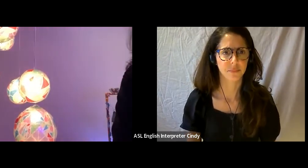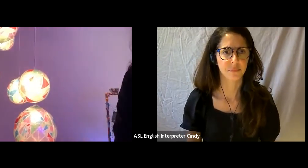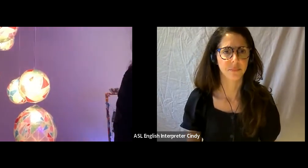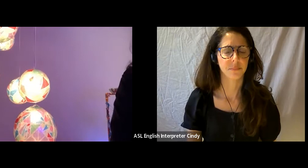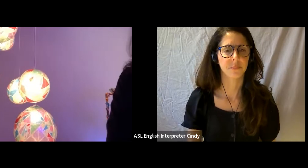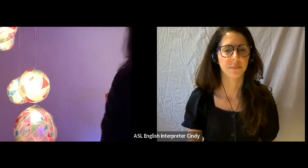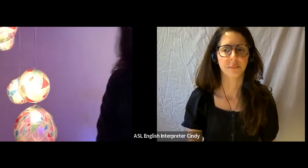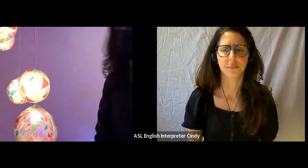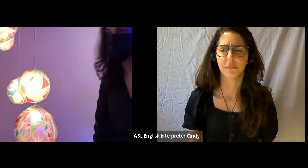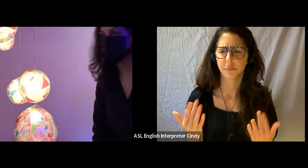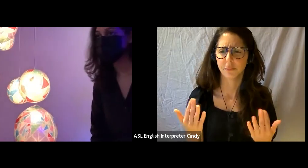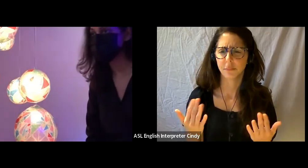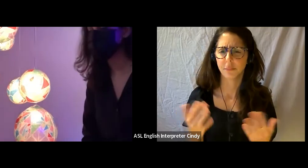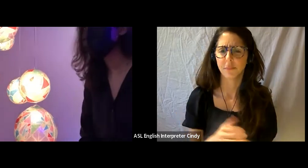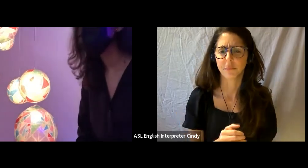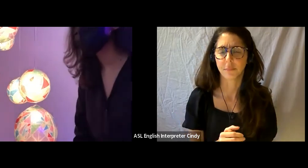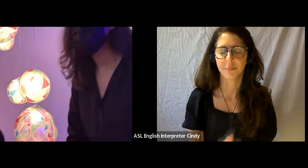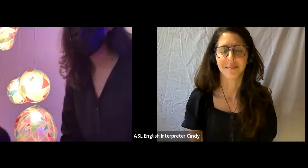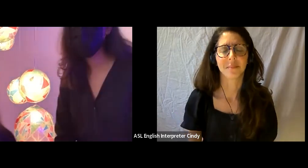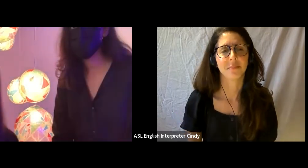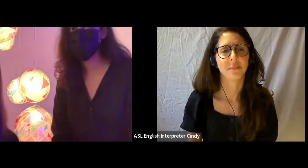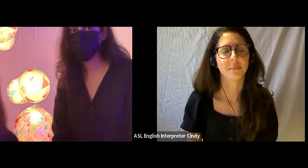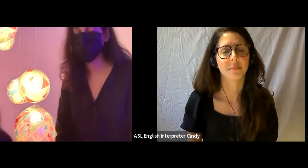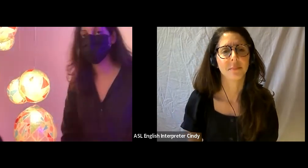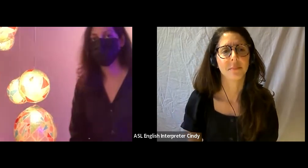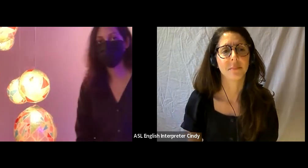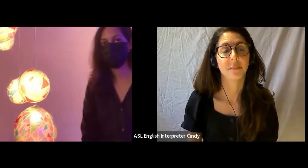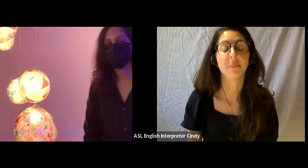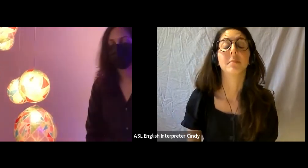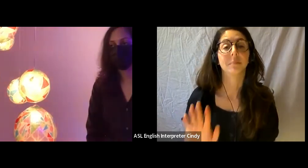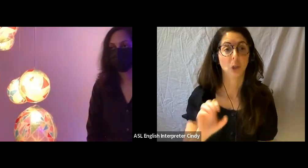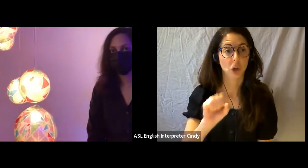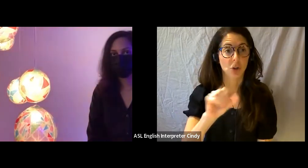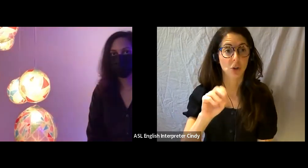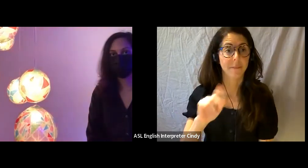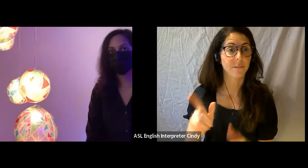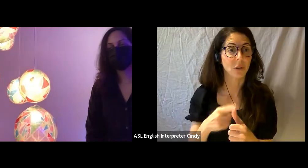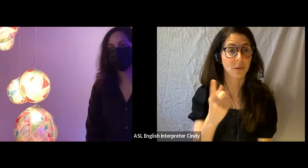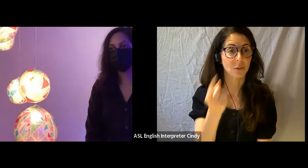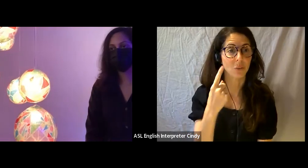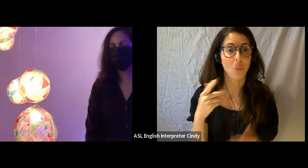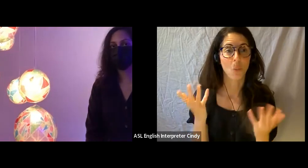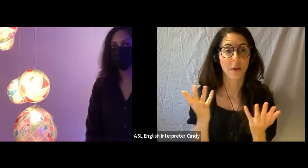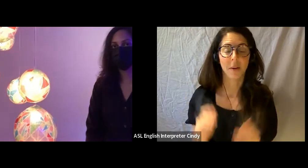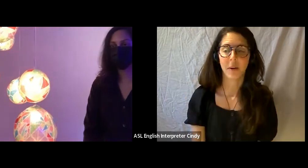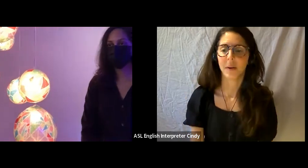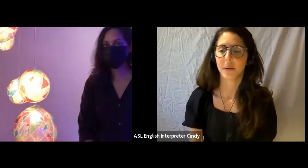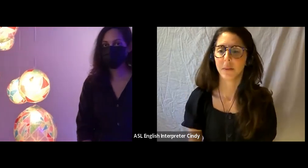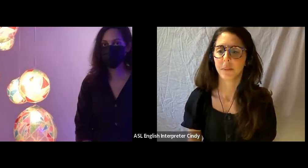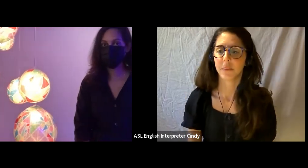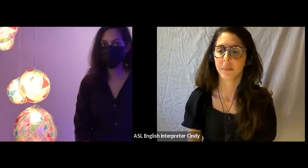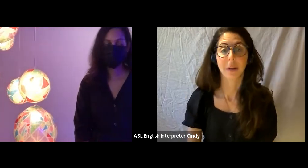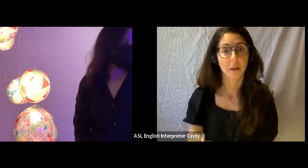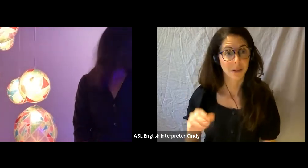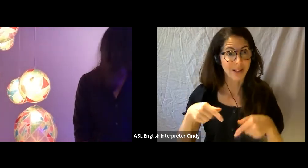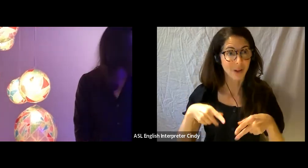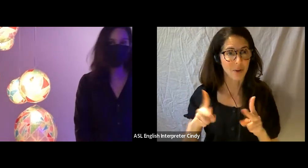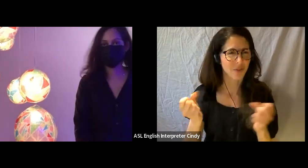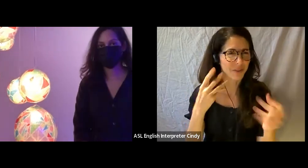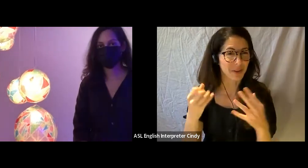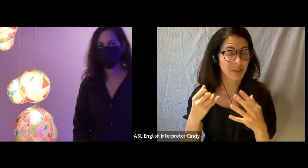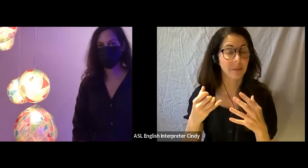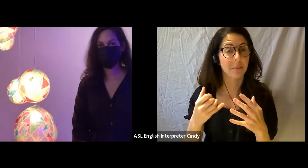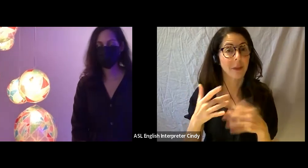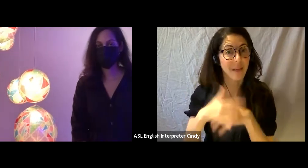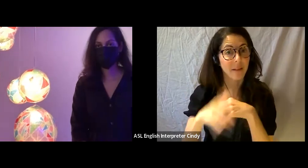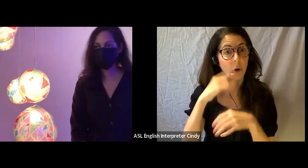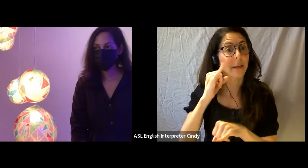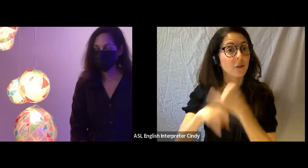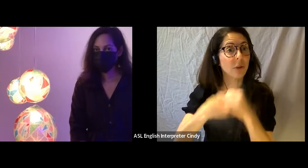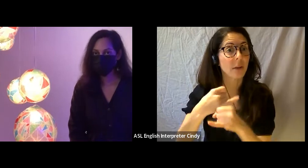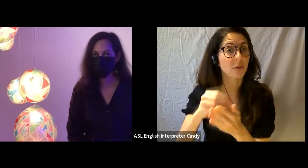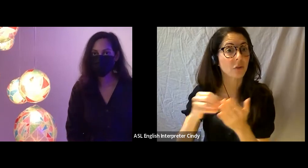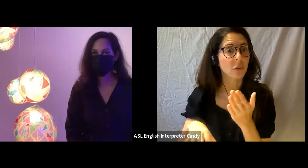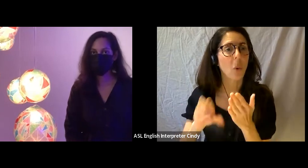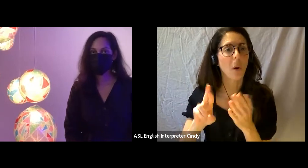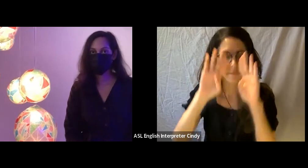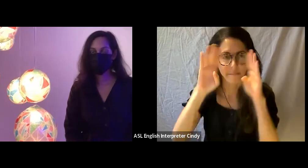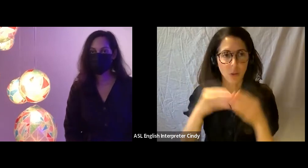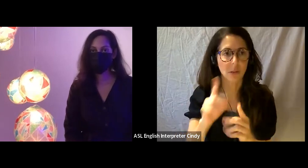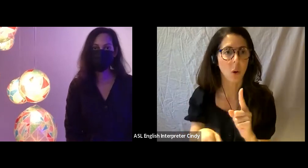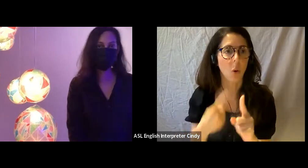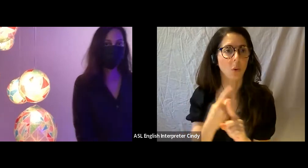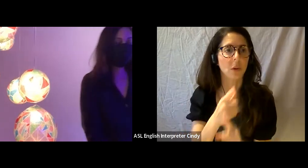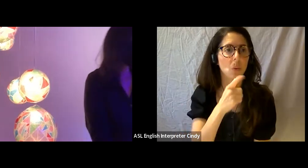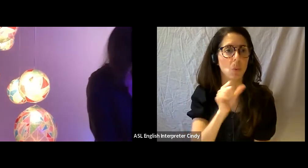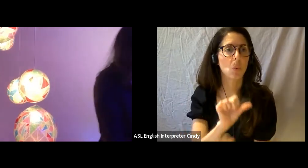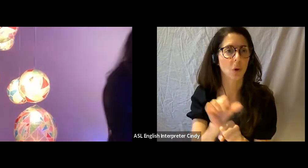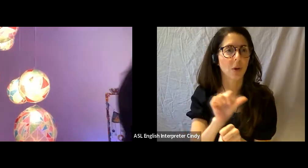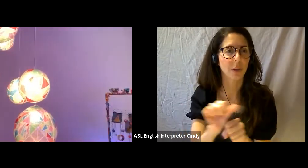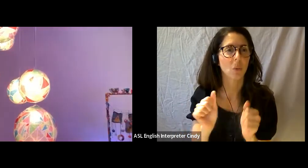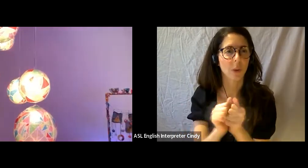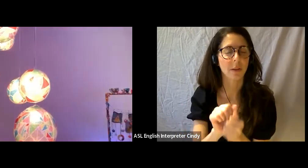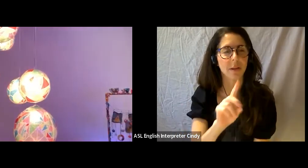So the first question that we got was: Is this opportunity open to international applicants or are you focusing on folks who are working with disability and have a connection to the local land?